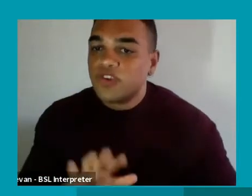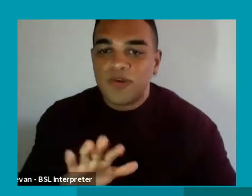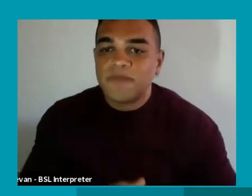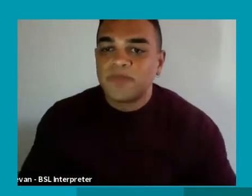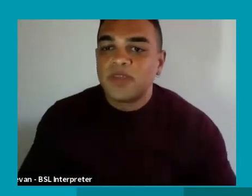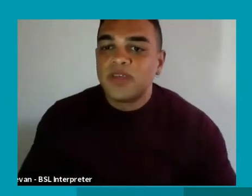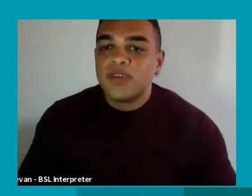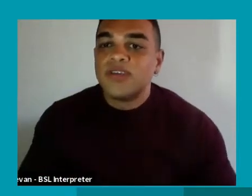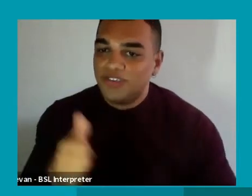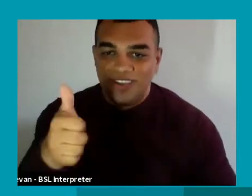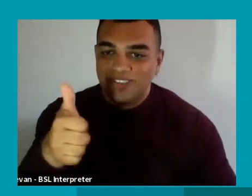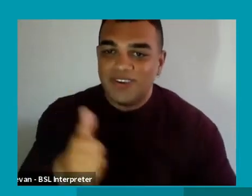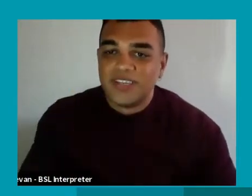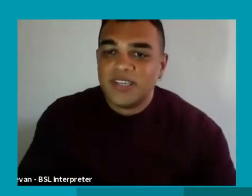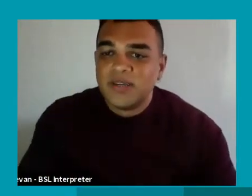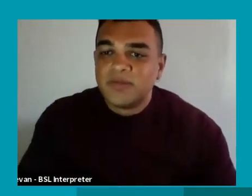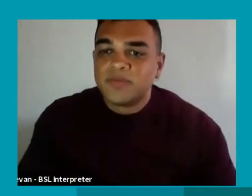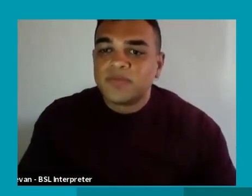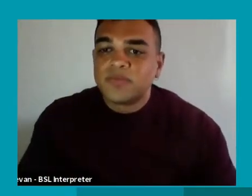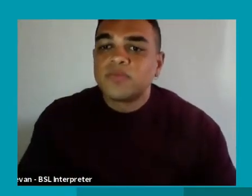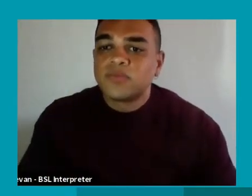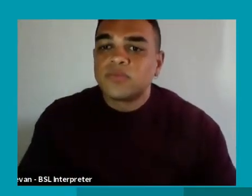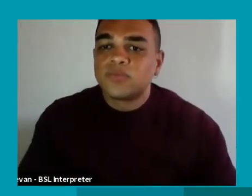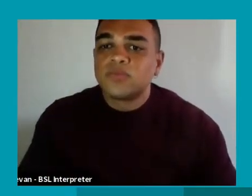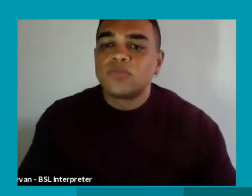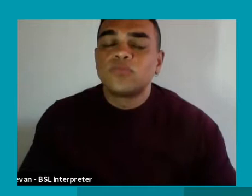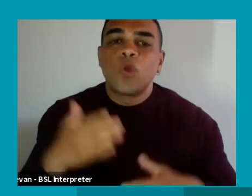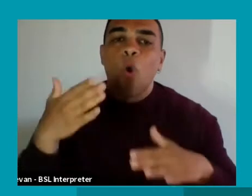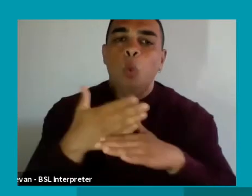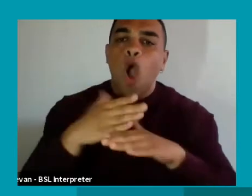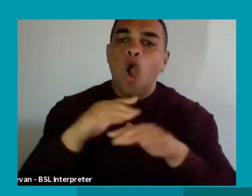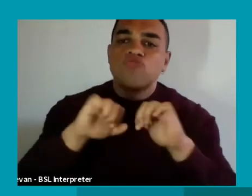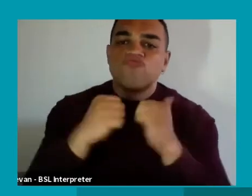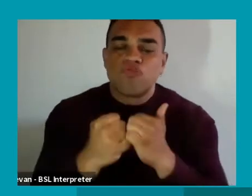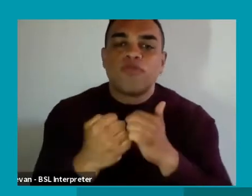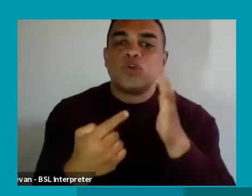Oh sorry, did I I rushed through? No worries so the times are Tuesday between 10:00 and 12:00.